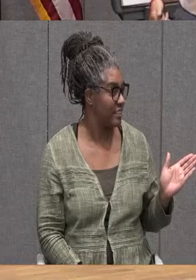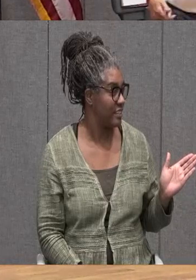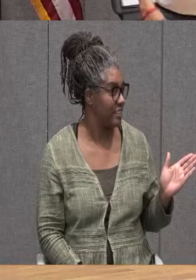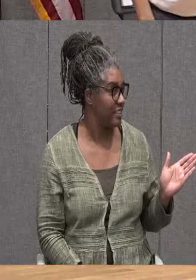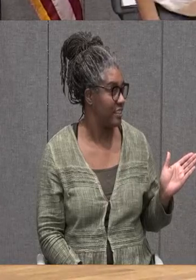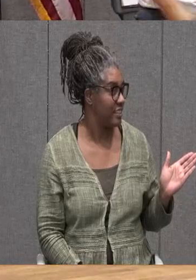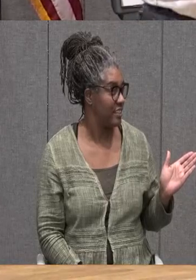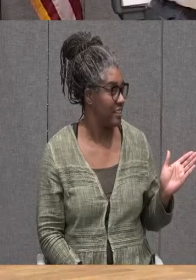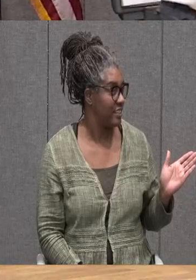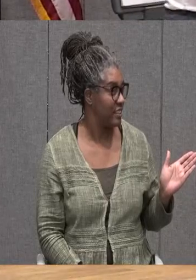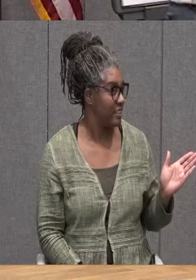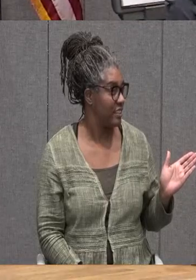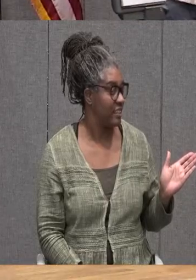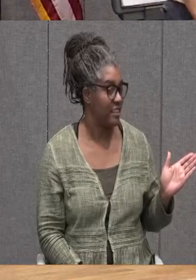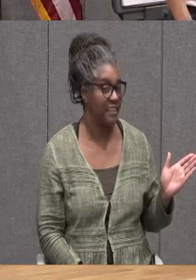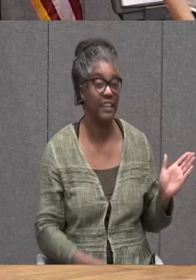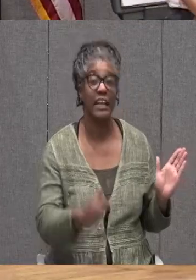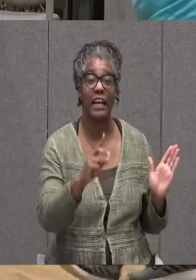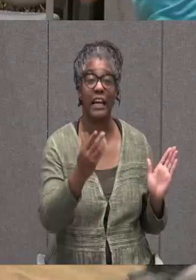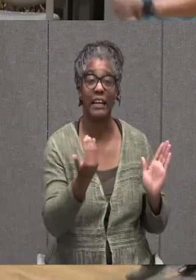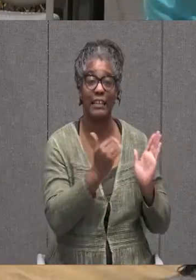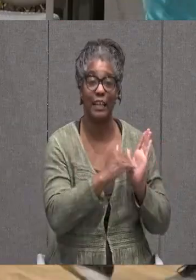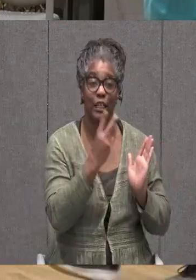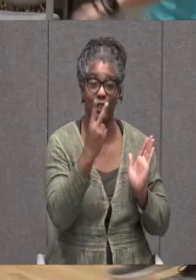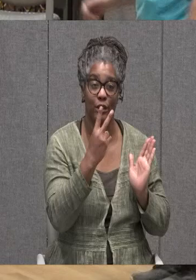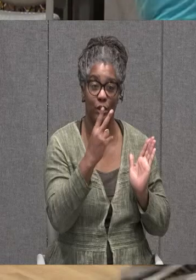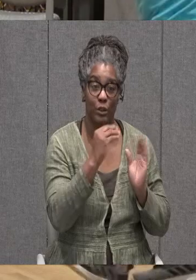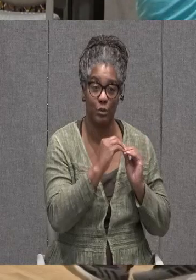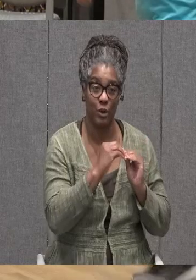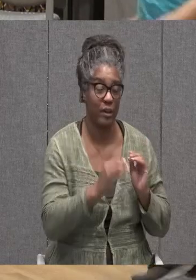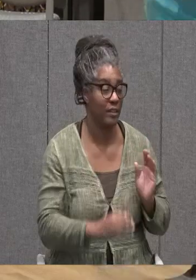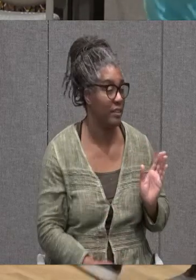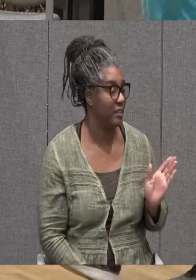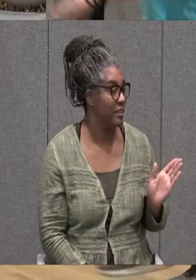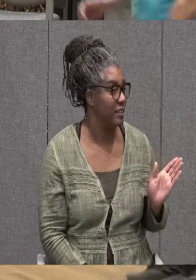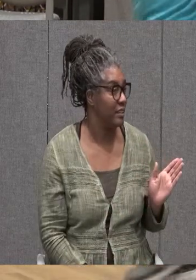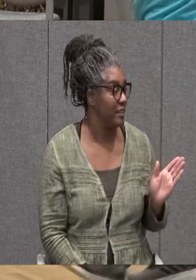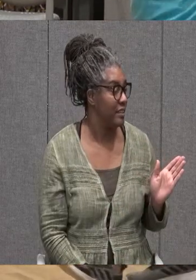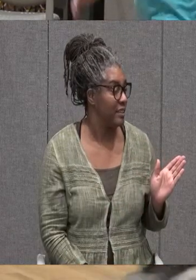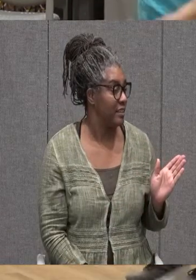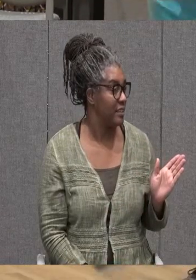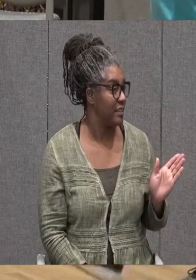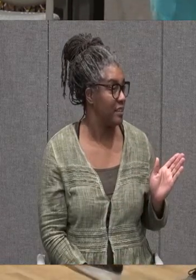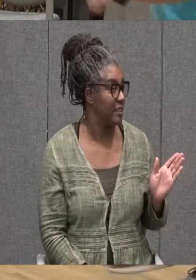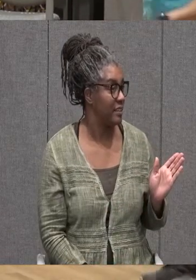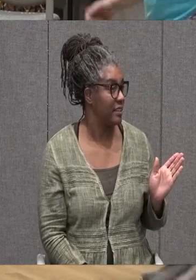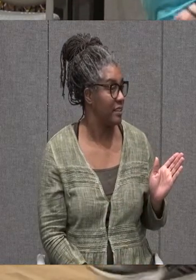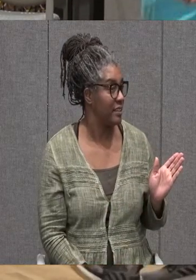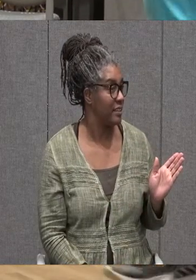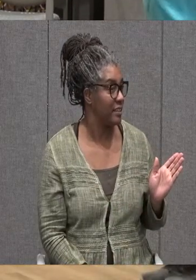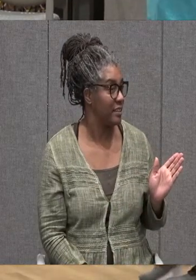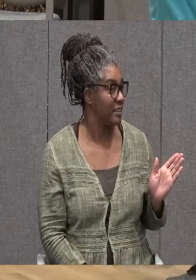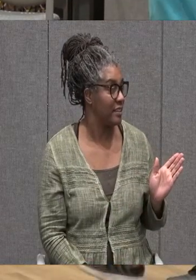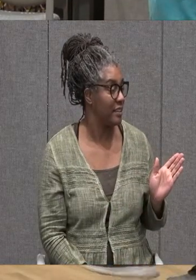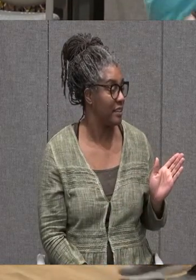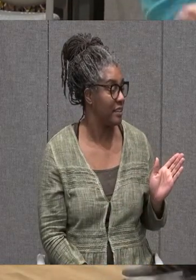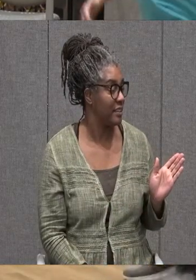we're gonna repeat two more times, ready? One, two, three, four, Little bit of Mickey by her side to the right,